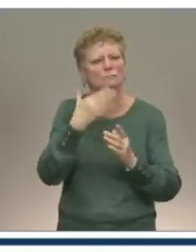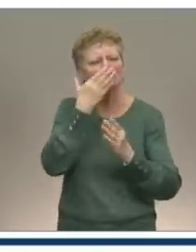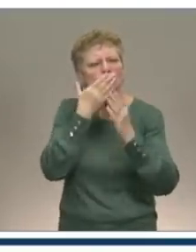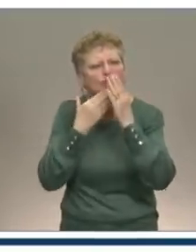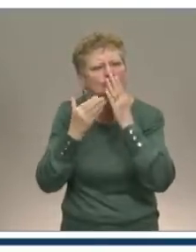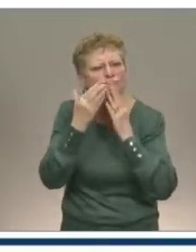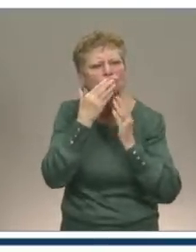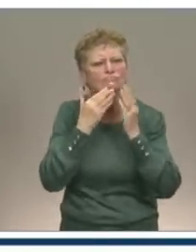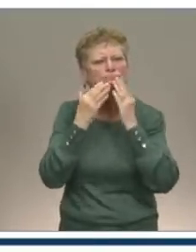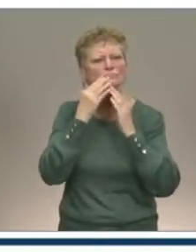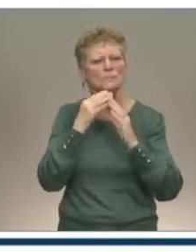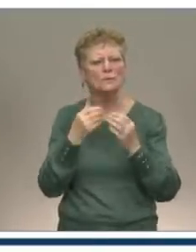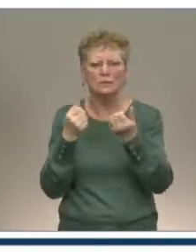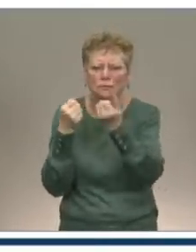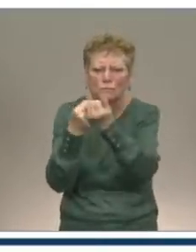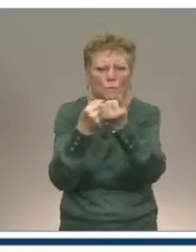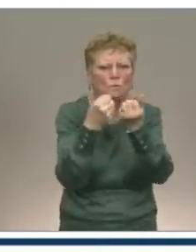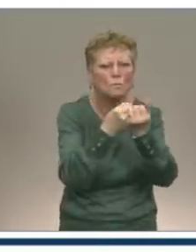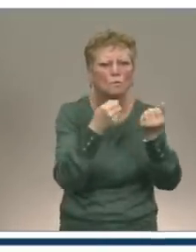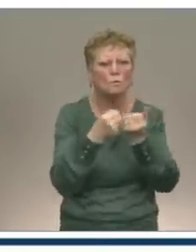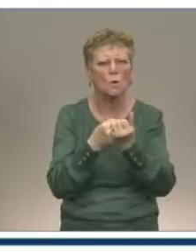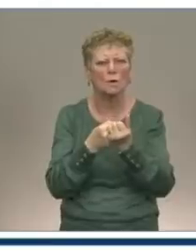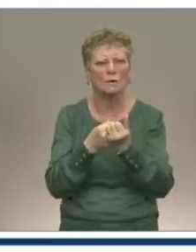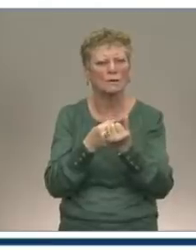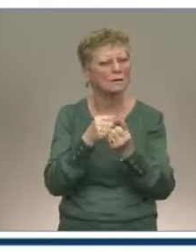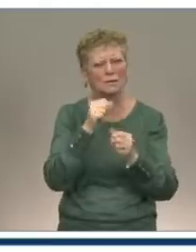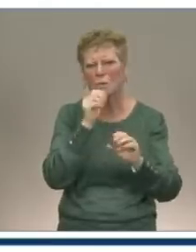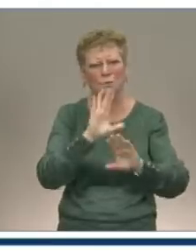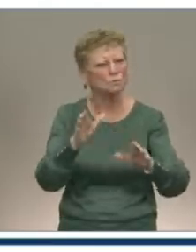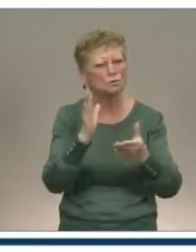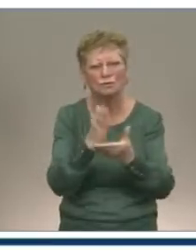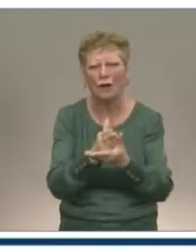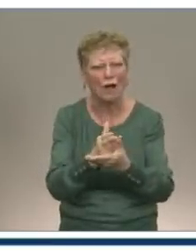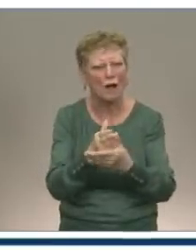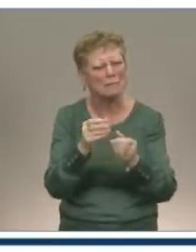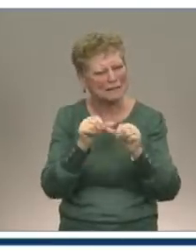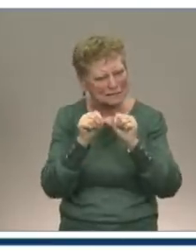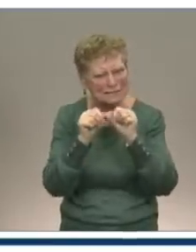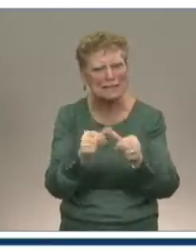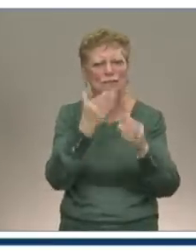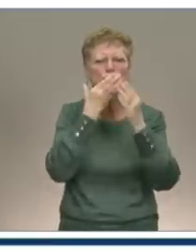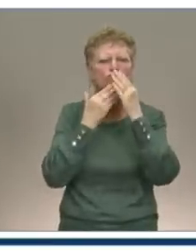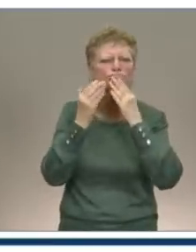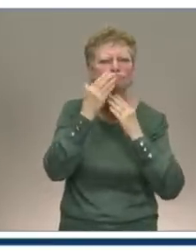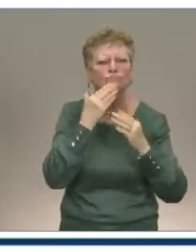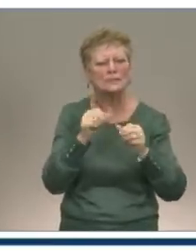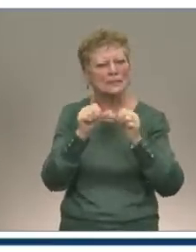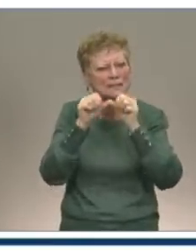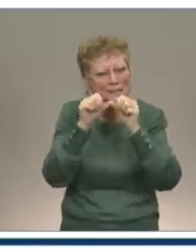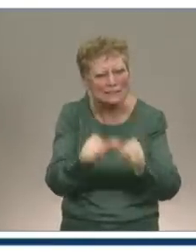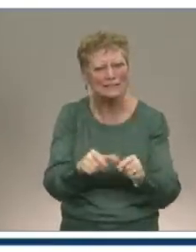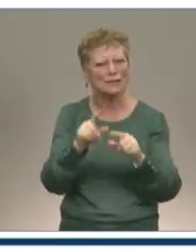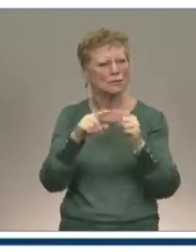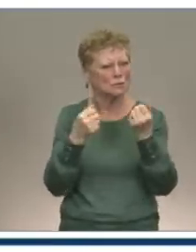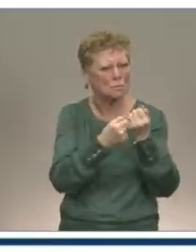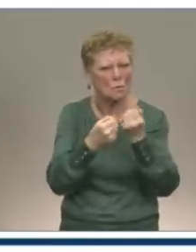one another we can't stop now the pandemic will end and we will be here together when it does